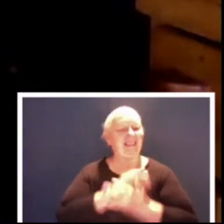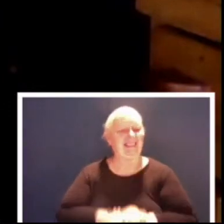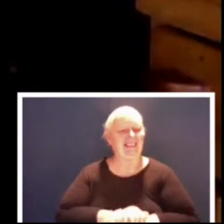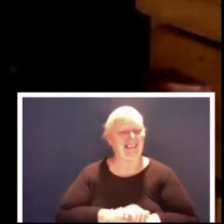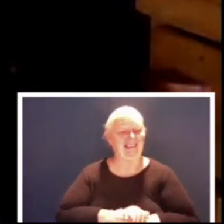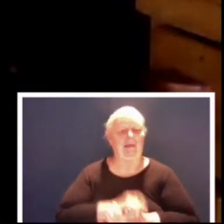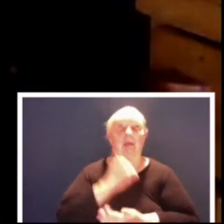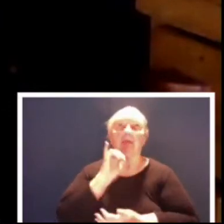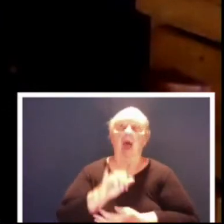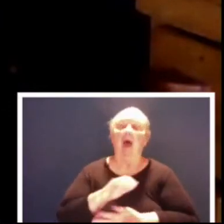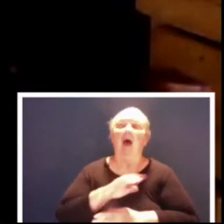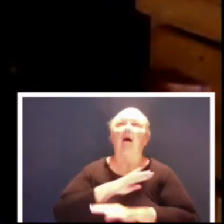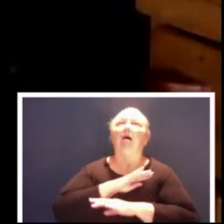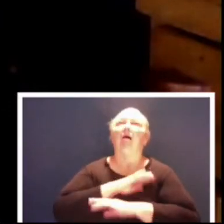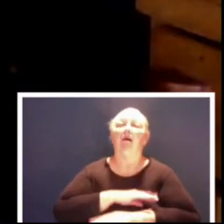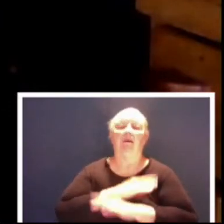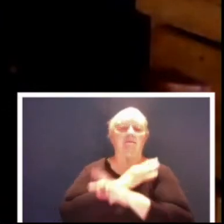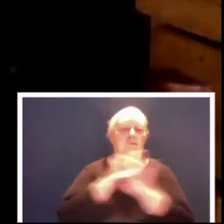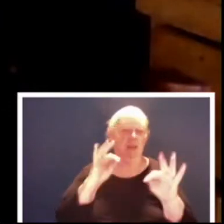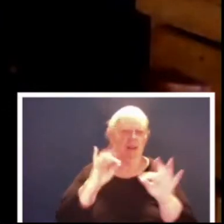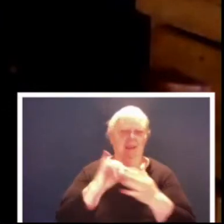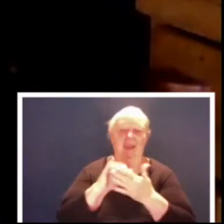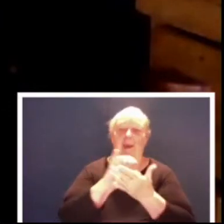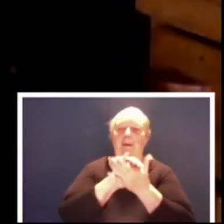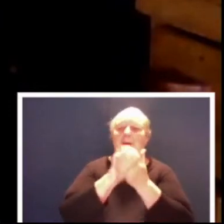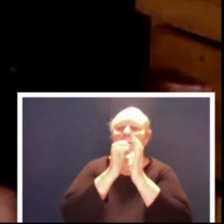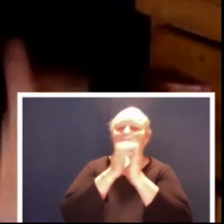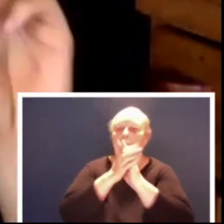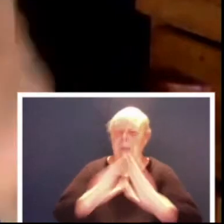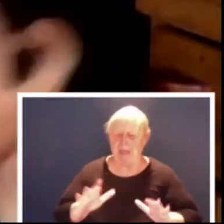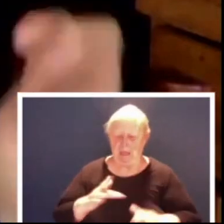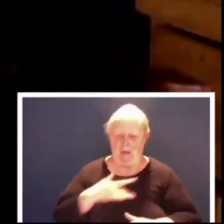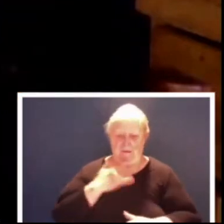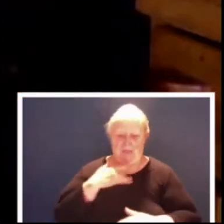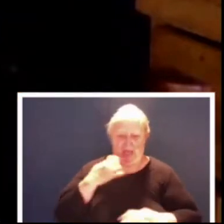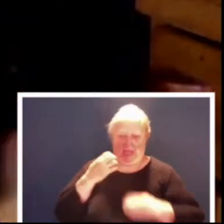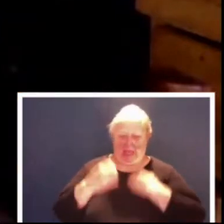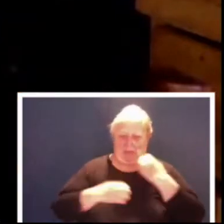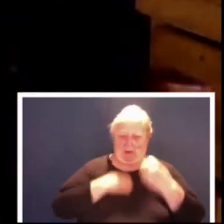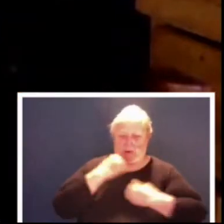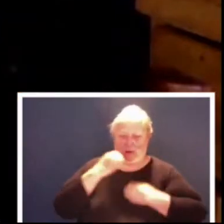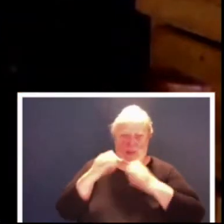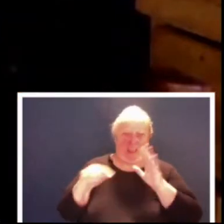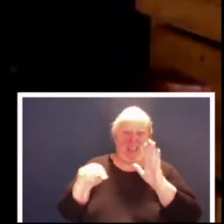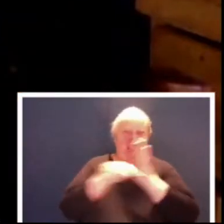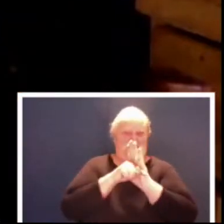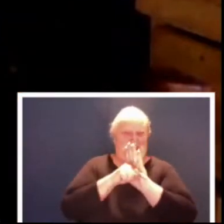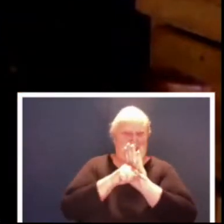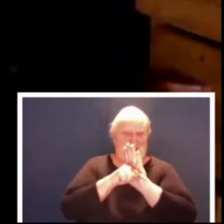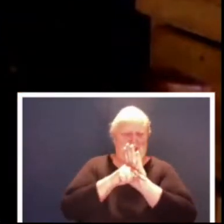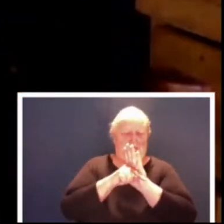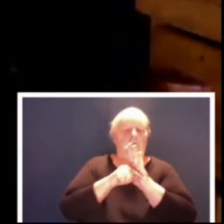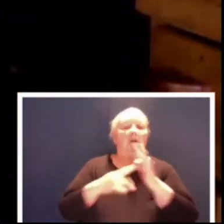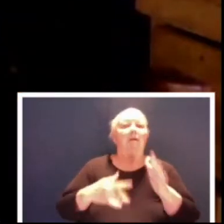That freedom to intensely feel the negative emotion, or an emotion, and allow it.